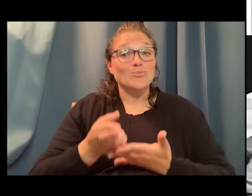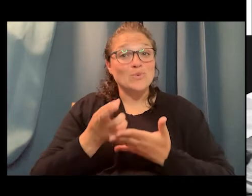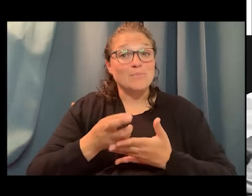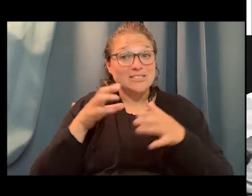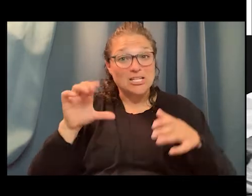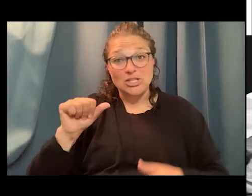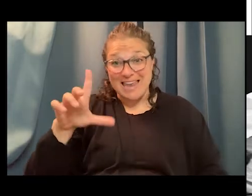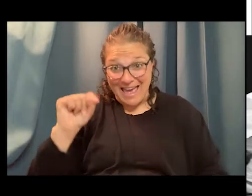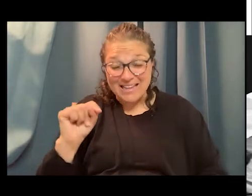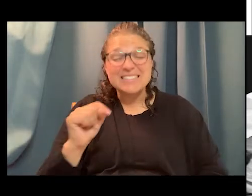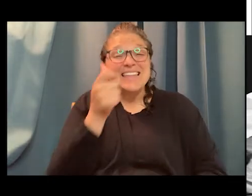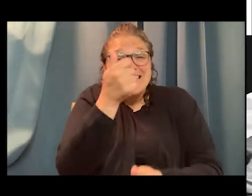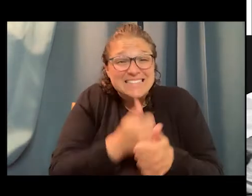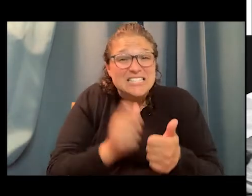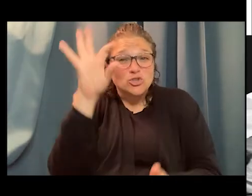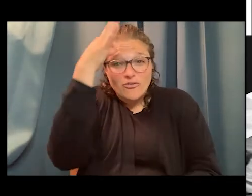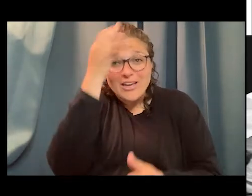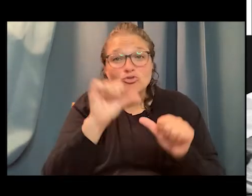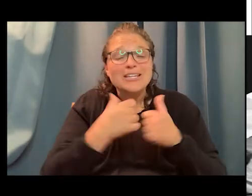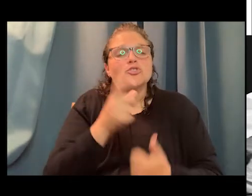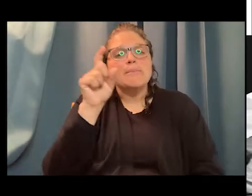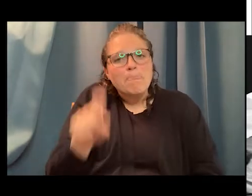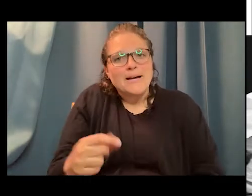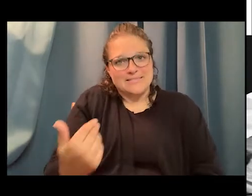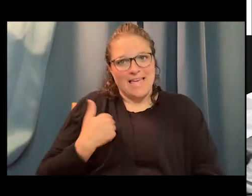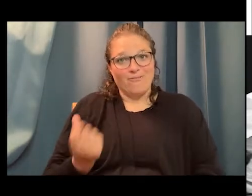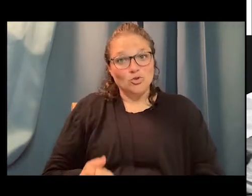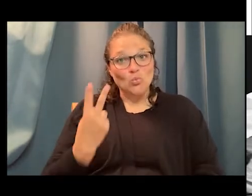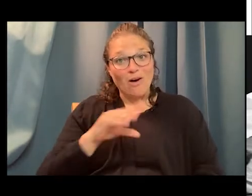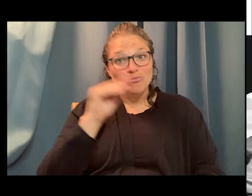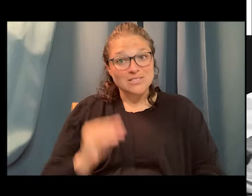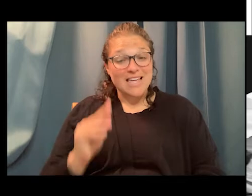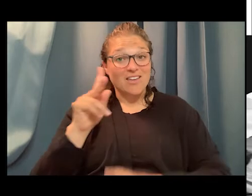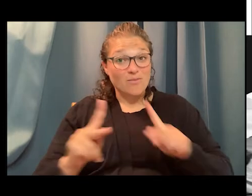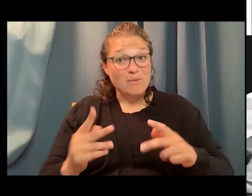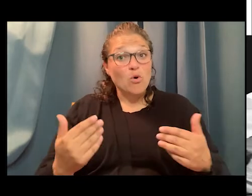that each federal agency had to have 12% of its workforce be people with disabilities.